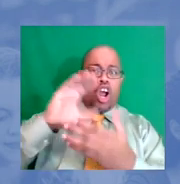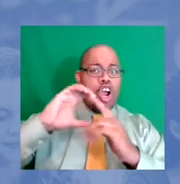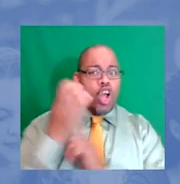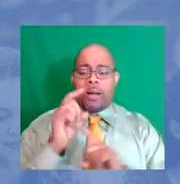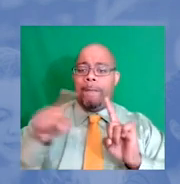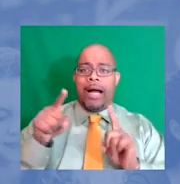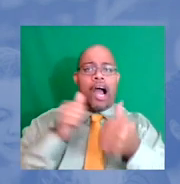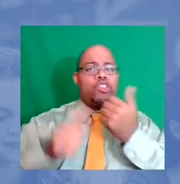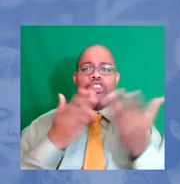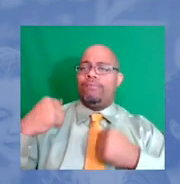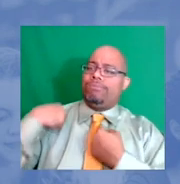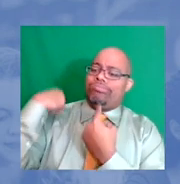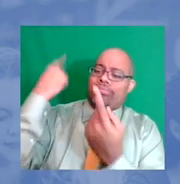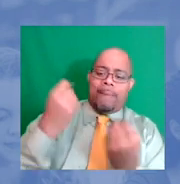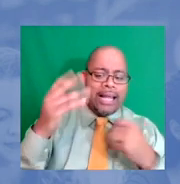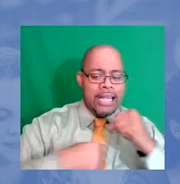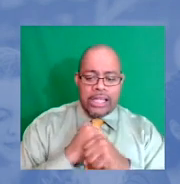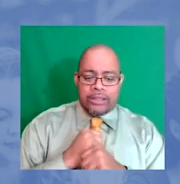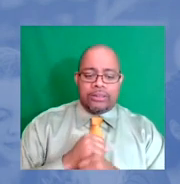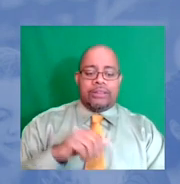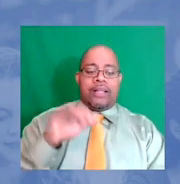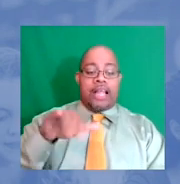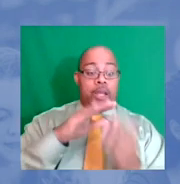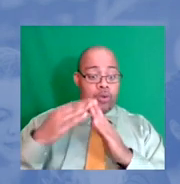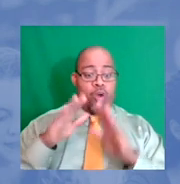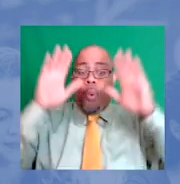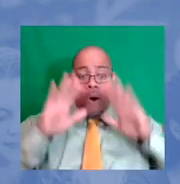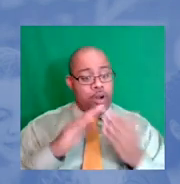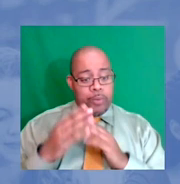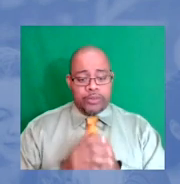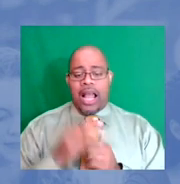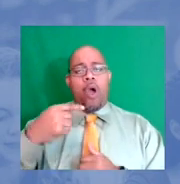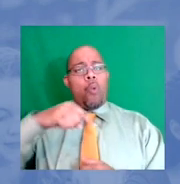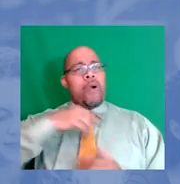IT'S A WONDERFUL COMMUNITY. WE HAVE FOUND SUCCESS WITH LEANING INTO OUR